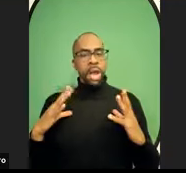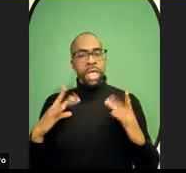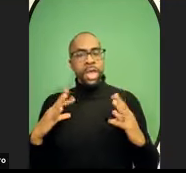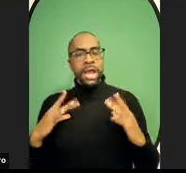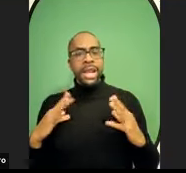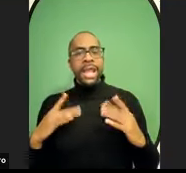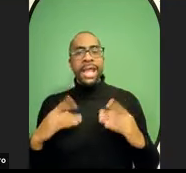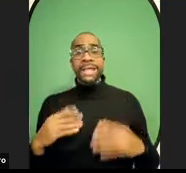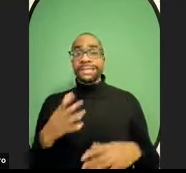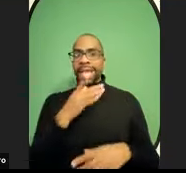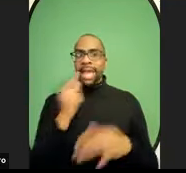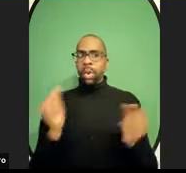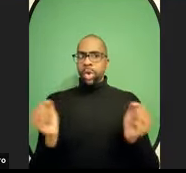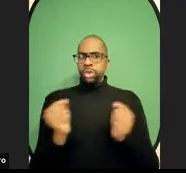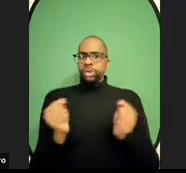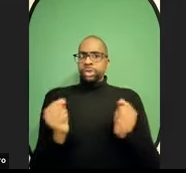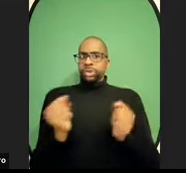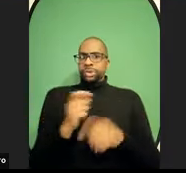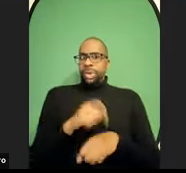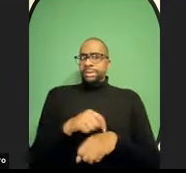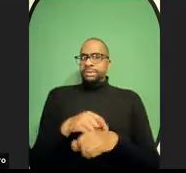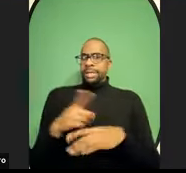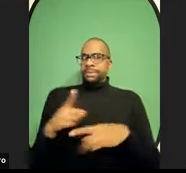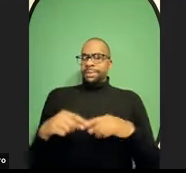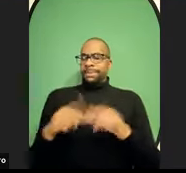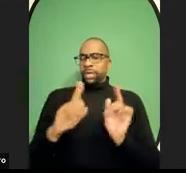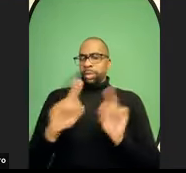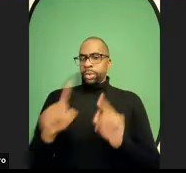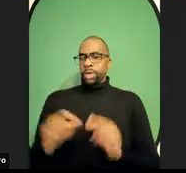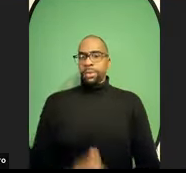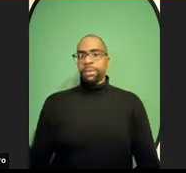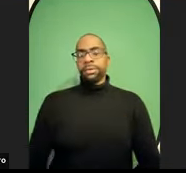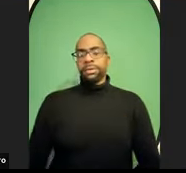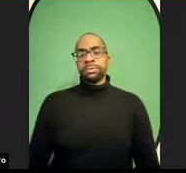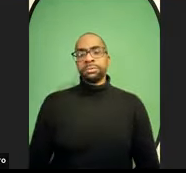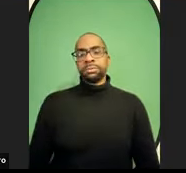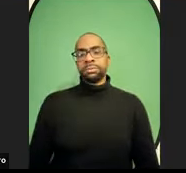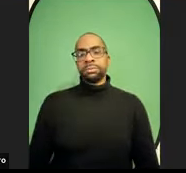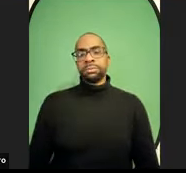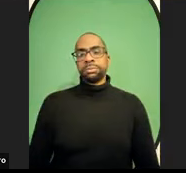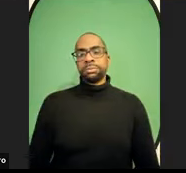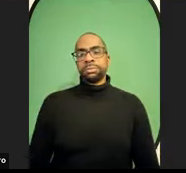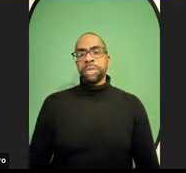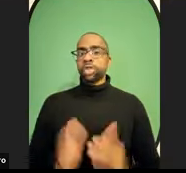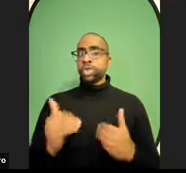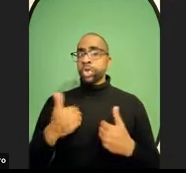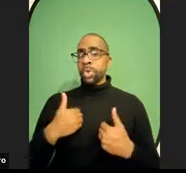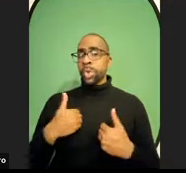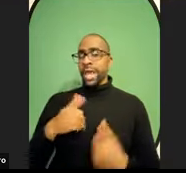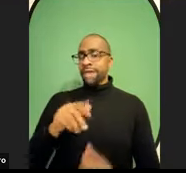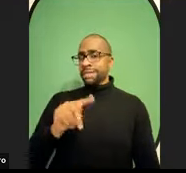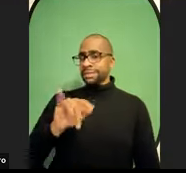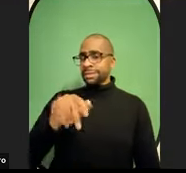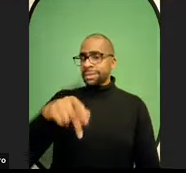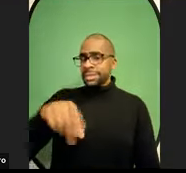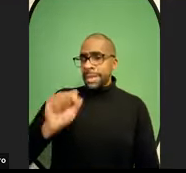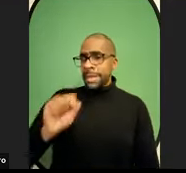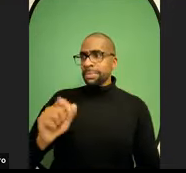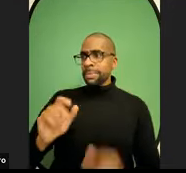since we're talking about traveling and holidays and colder times right depending where we're going. ys and colder times right depending where we're going.